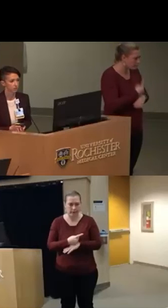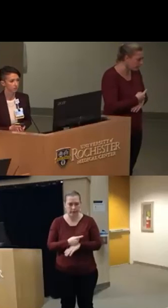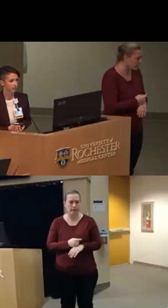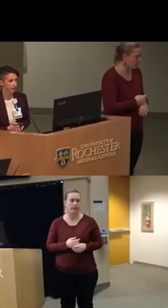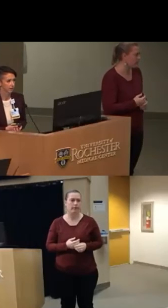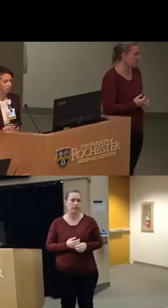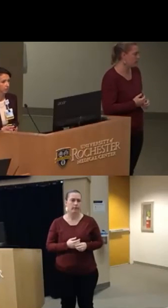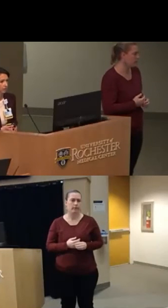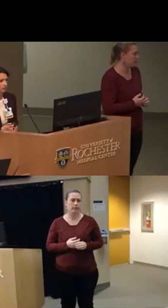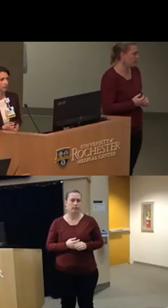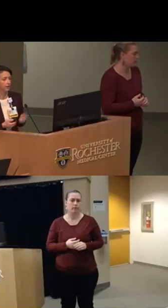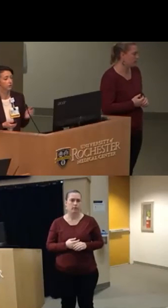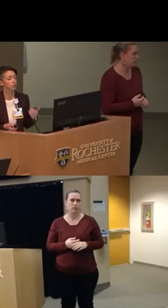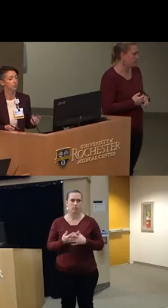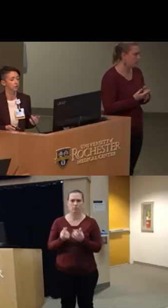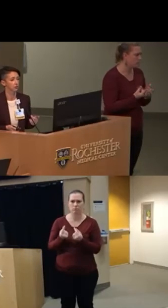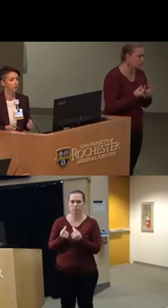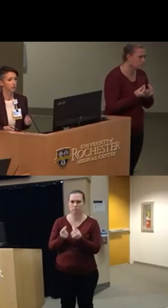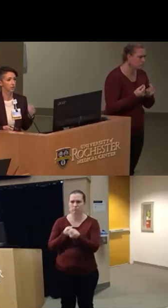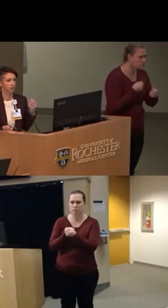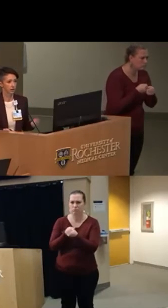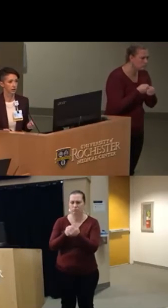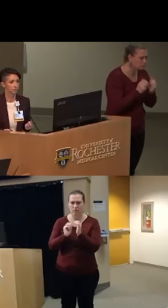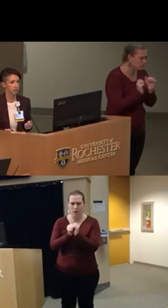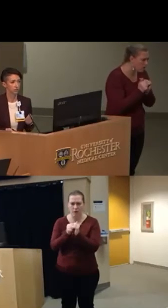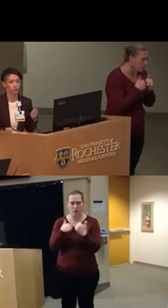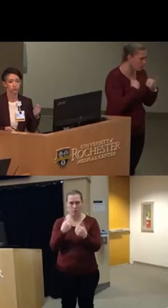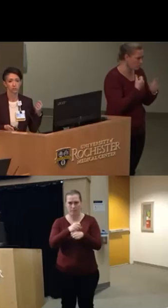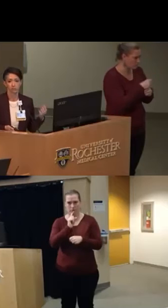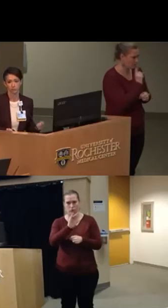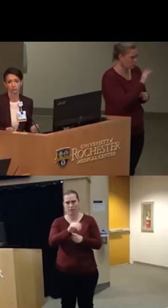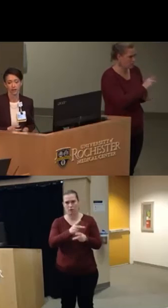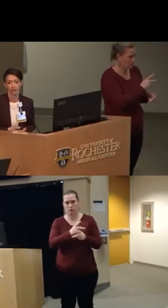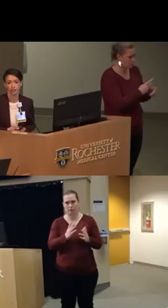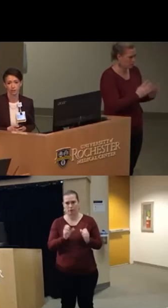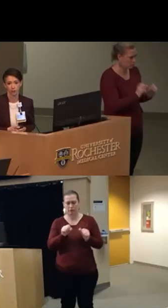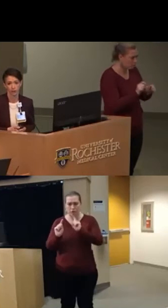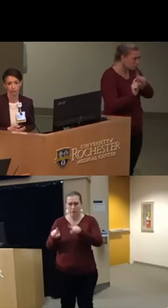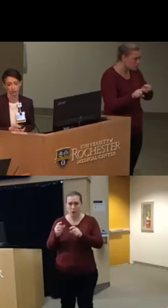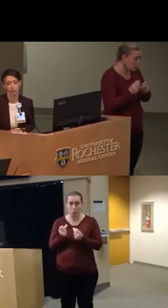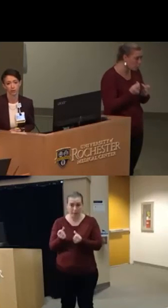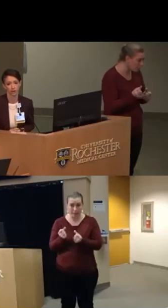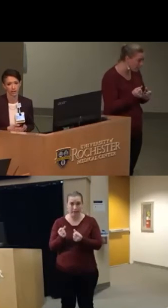give that employee or that supervisor the ability to respond quickly with support and